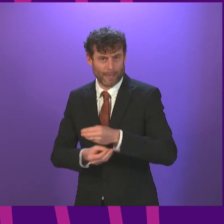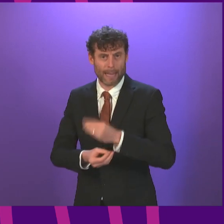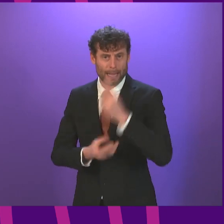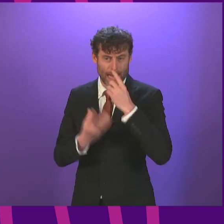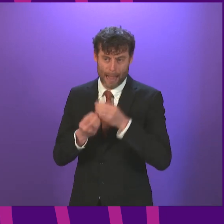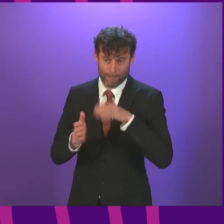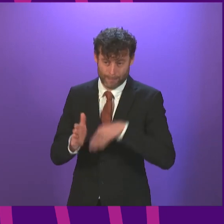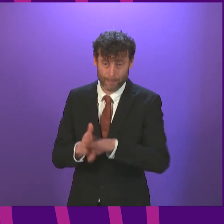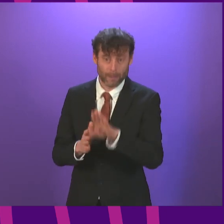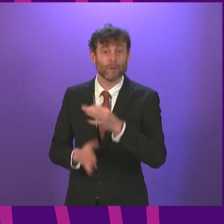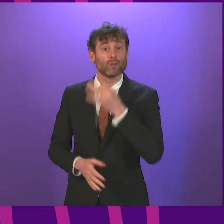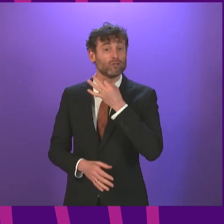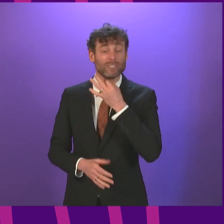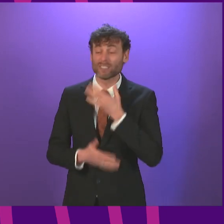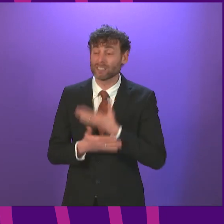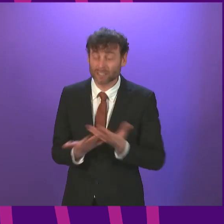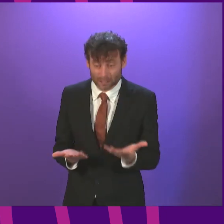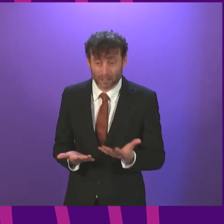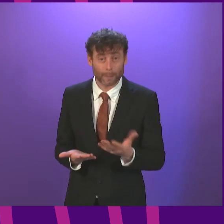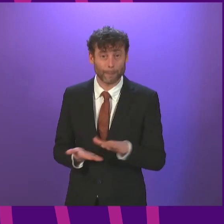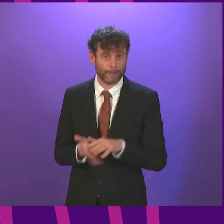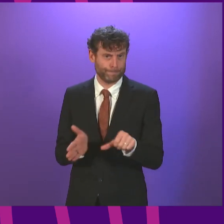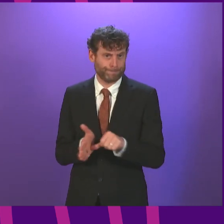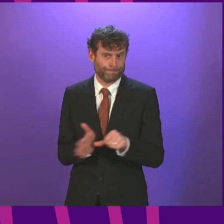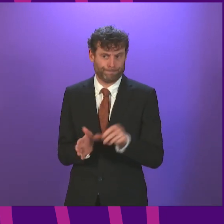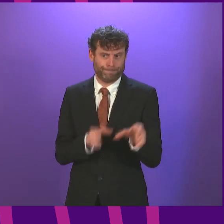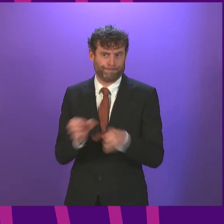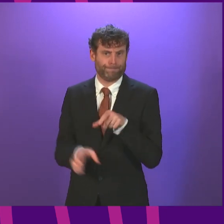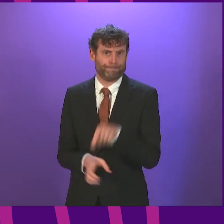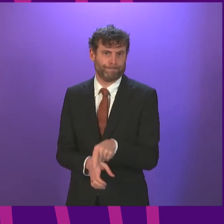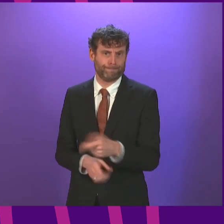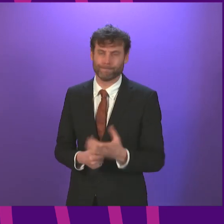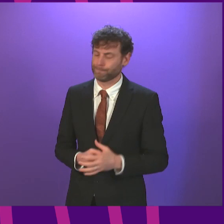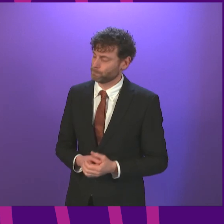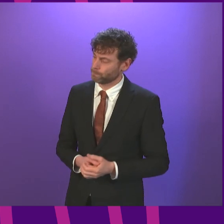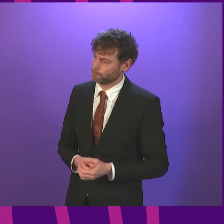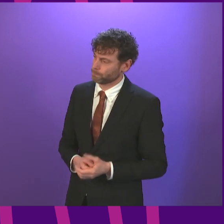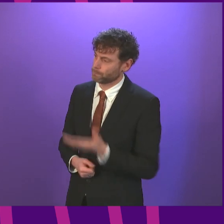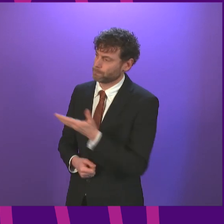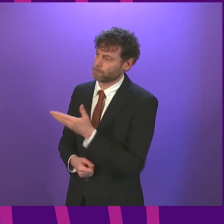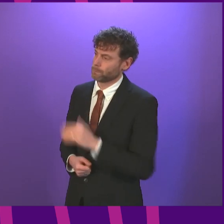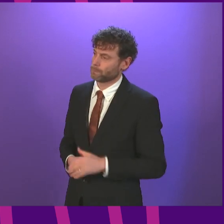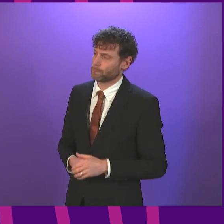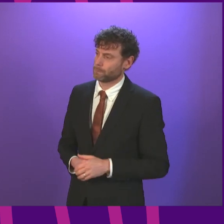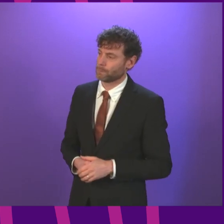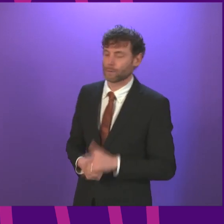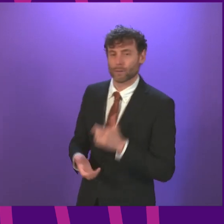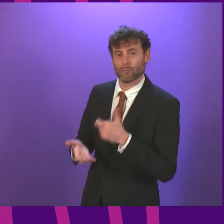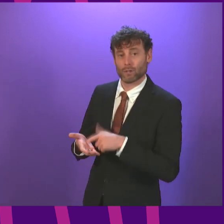labour shortages in the sectors that Richard Lyle mentions. Richard Lyle: I thank the First Minister for that reply